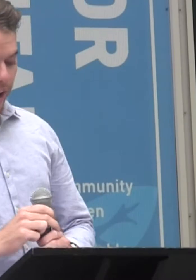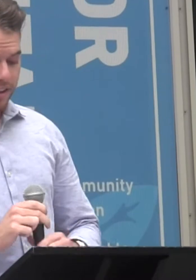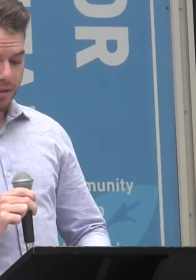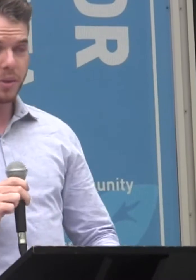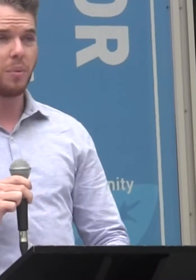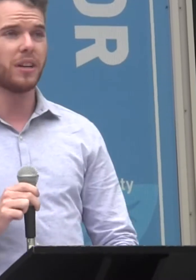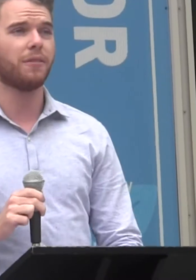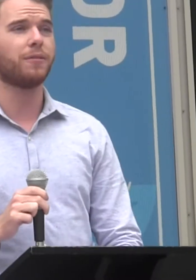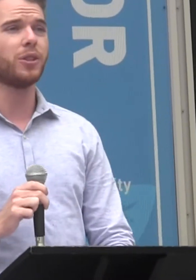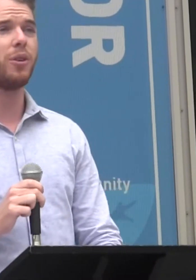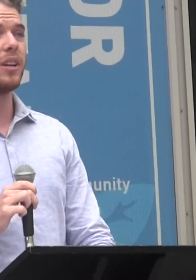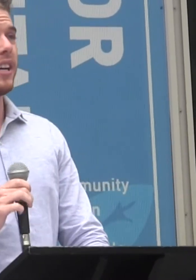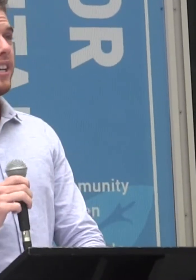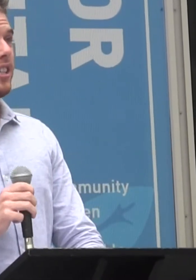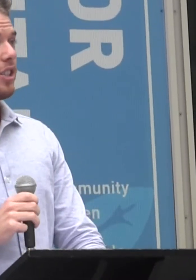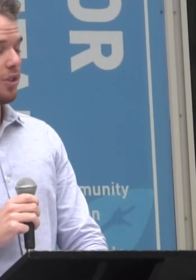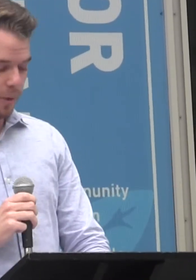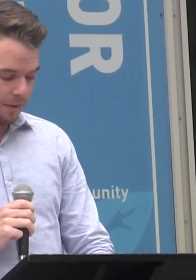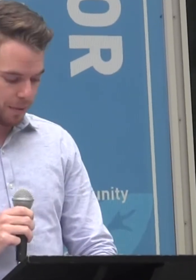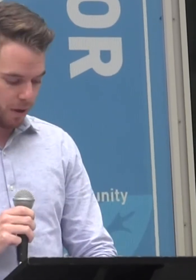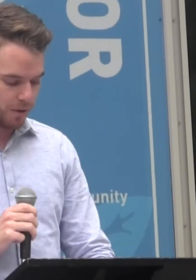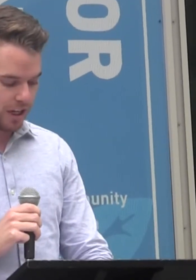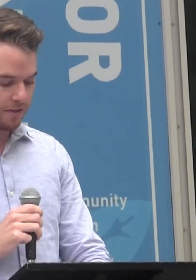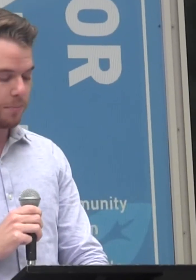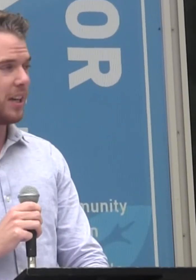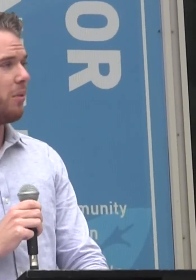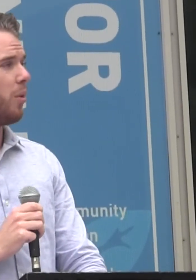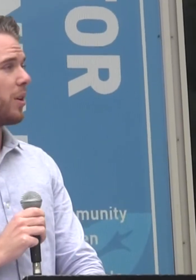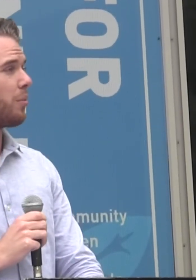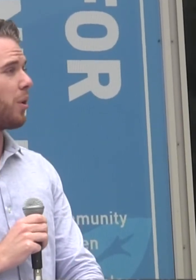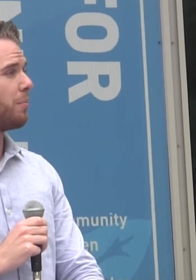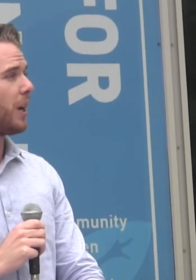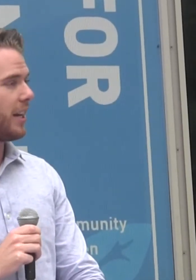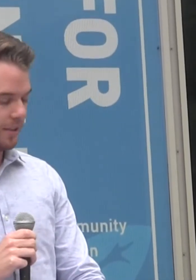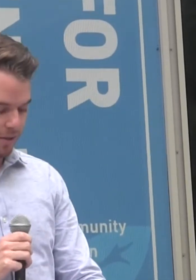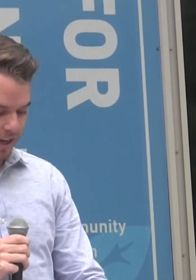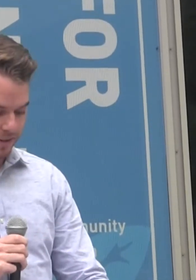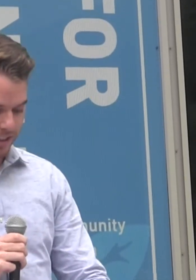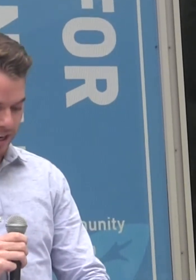Ryerson was one of the first organizations we approached after being awarded world pride in 2009